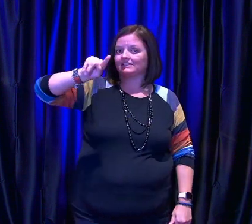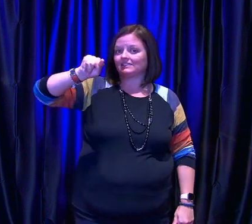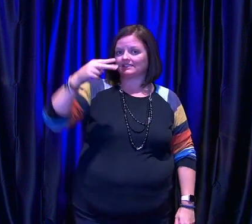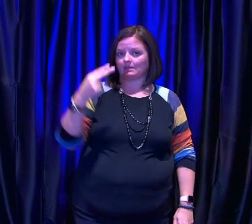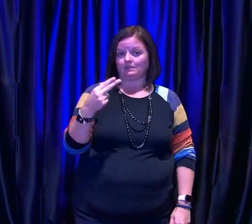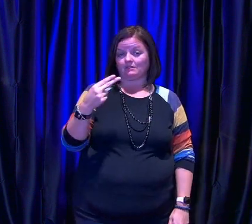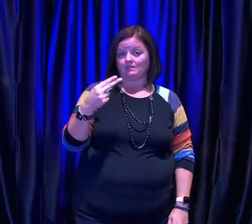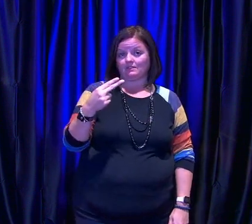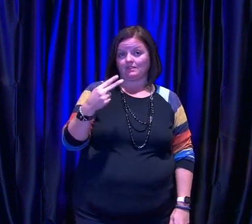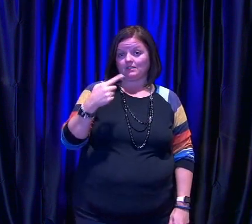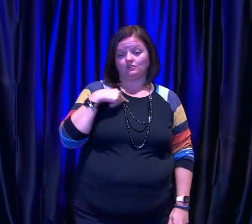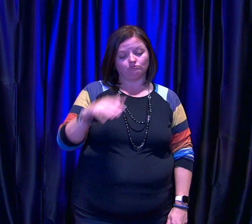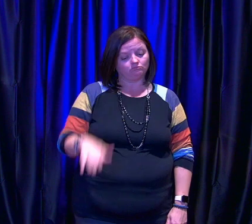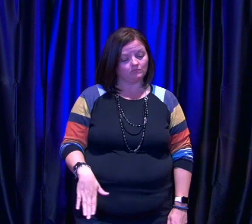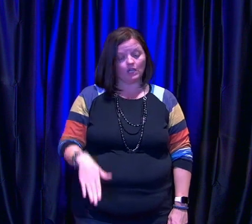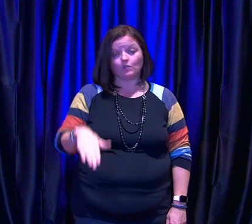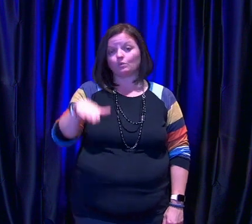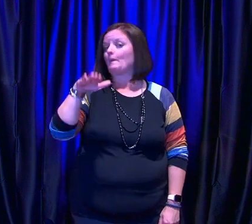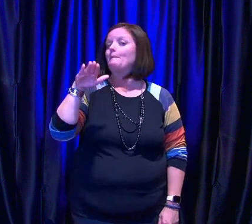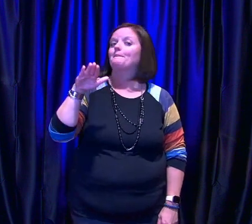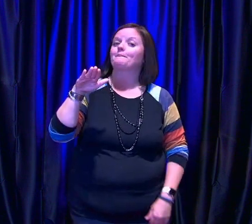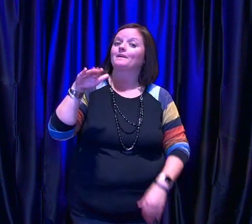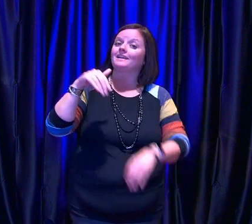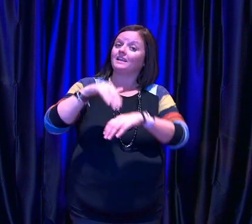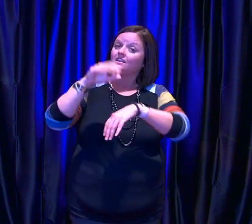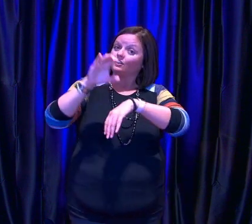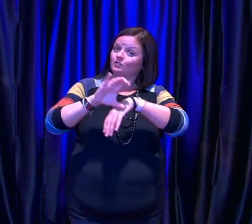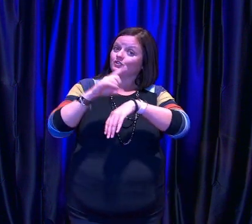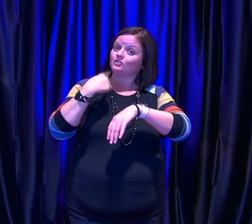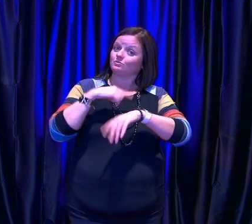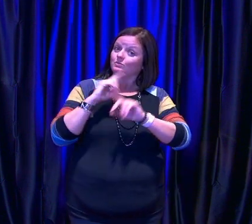so i grew up and in in the churches we went to